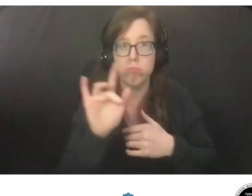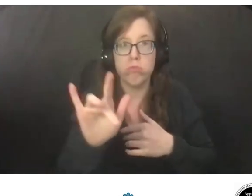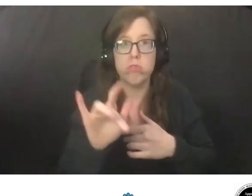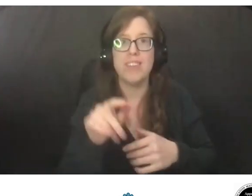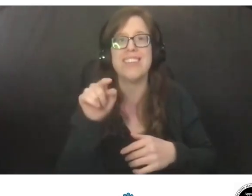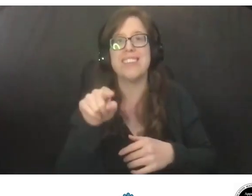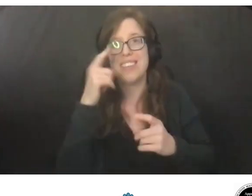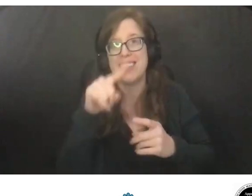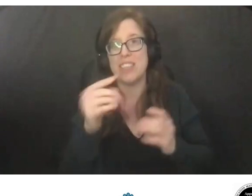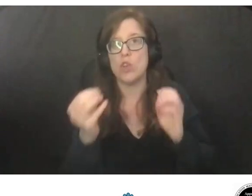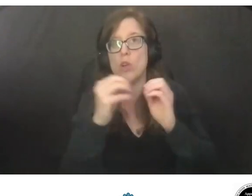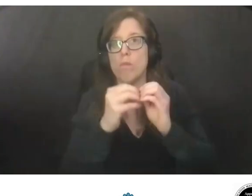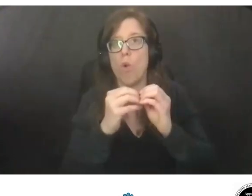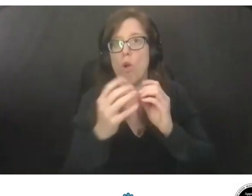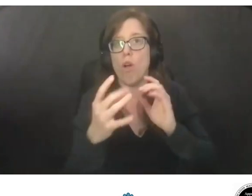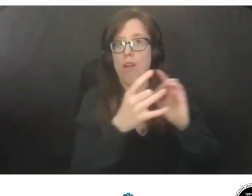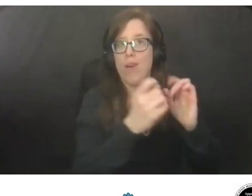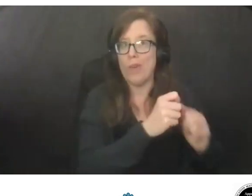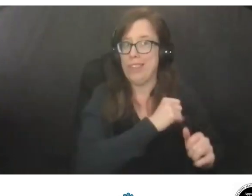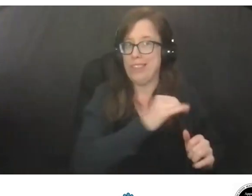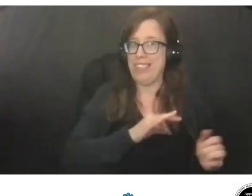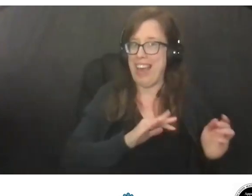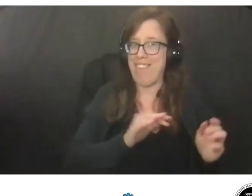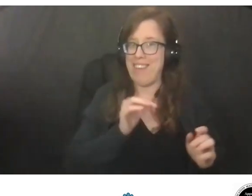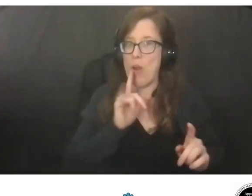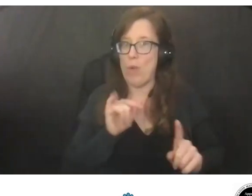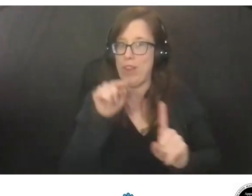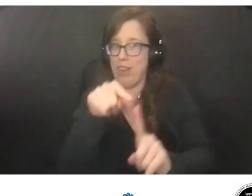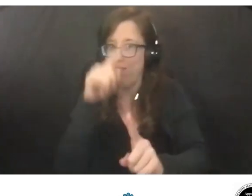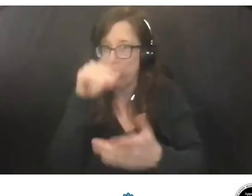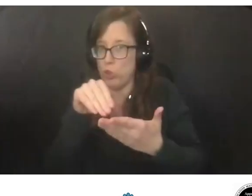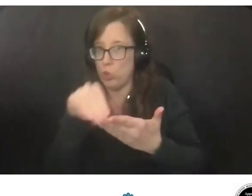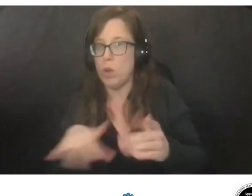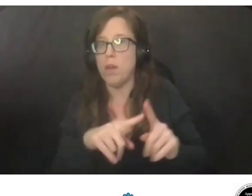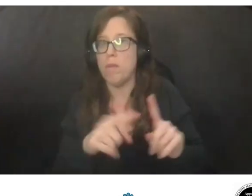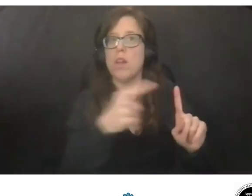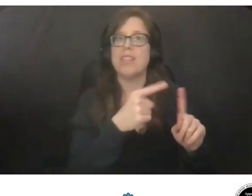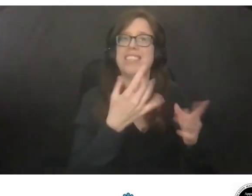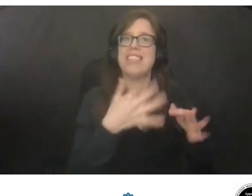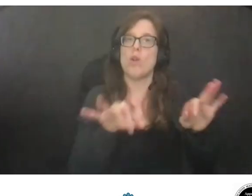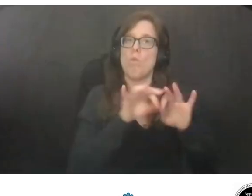of these are more staff questions than student questions, but still important considerations.